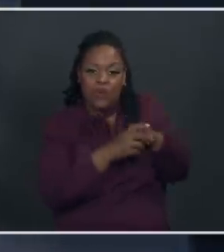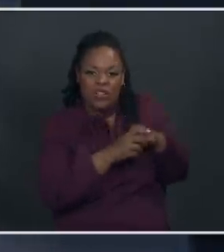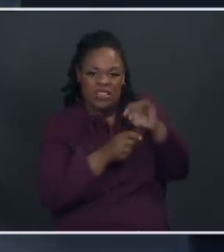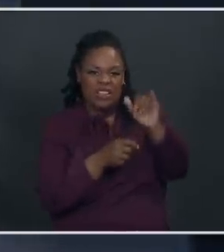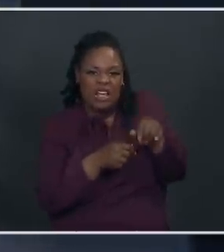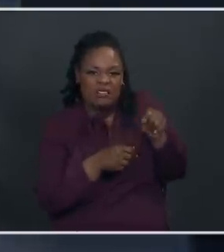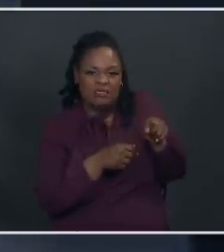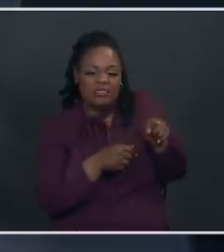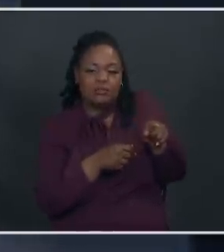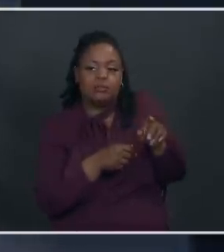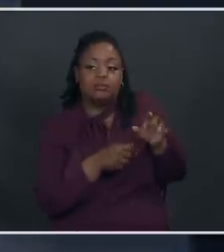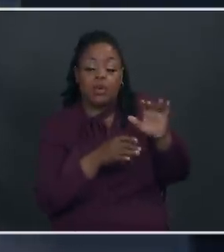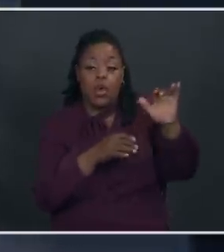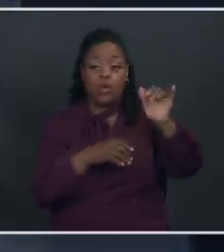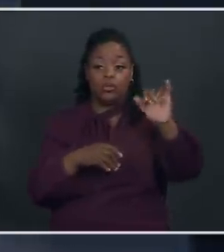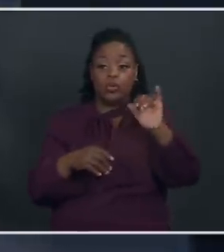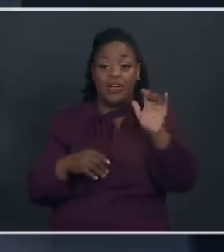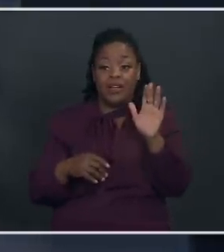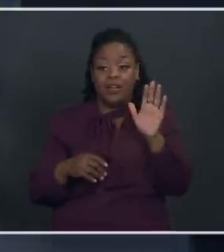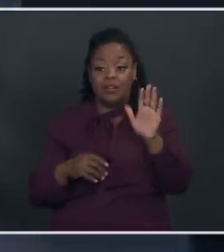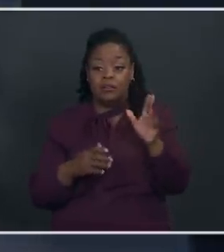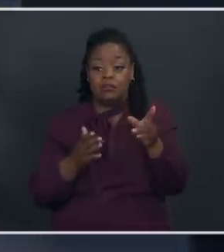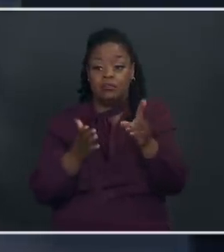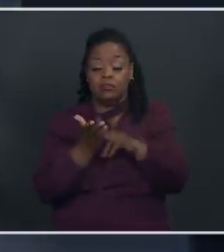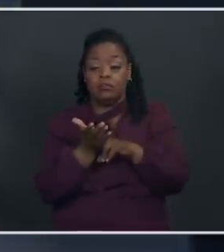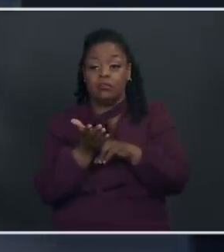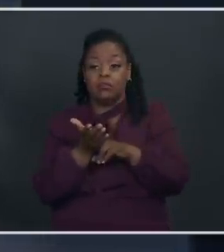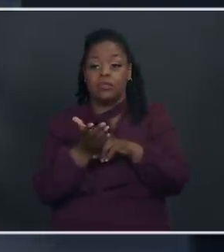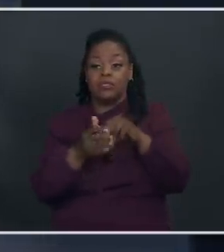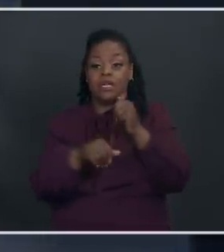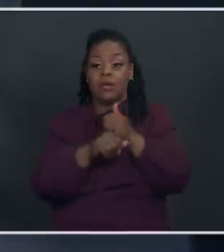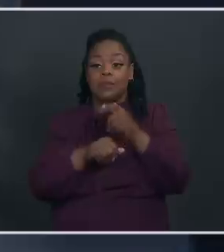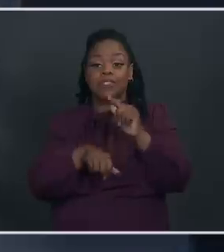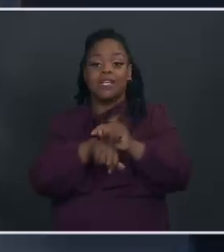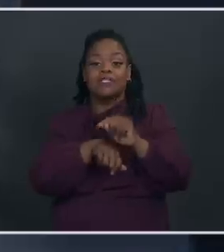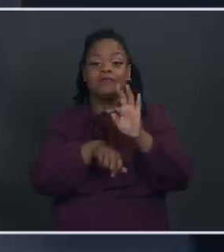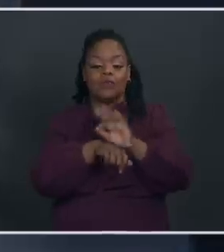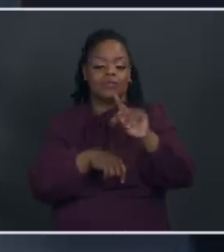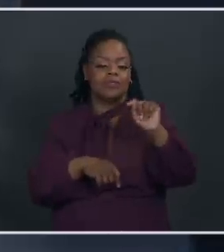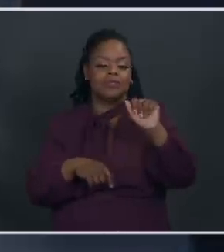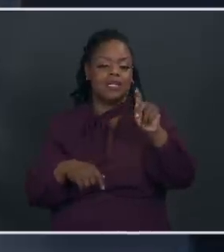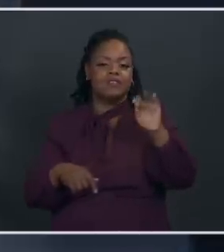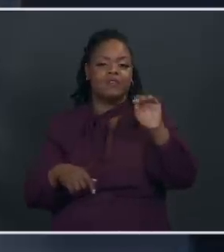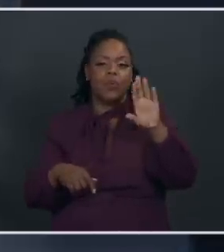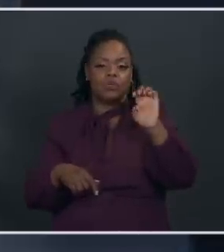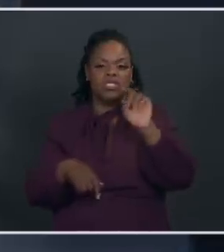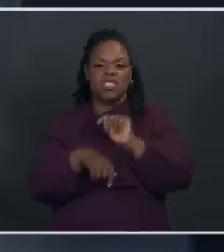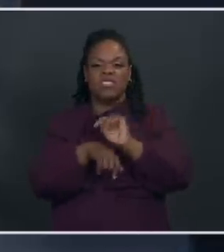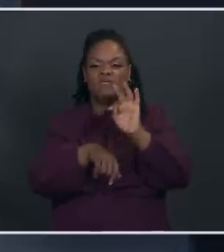that is looking at these coal communities -- communities that are really reliant